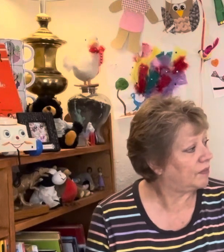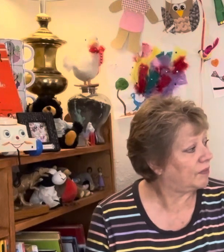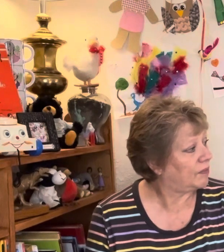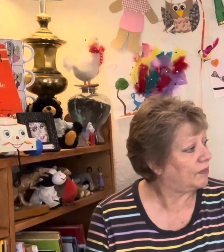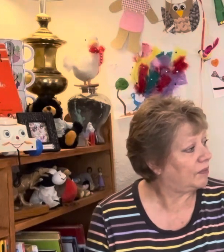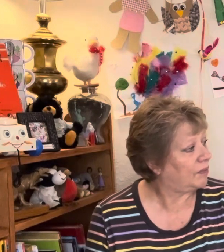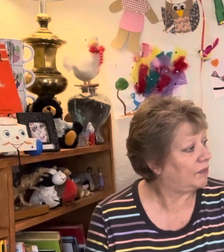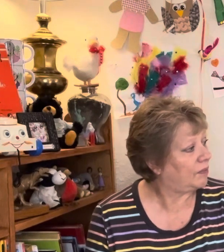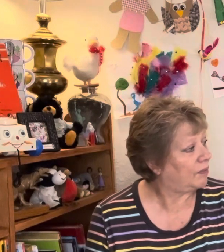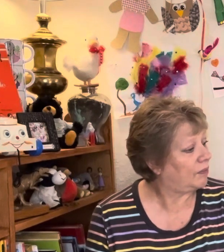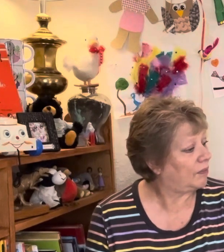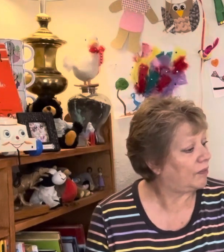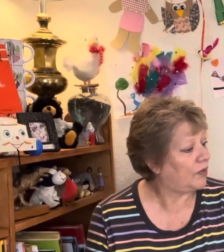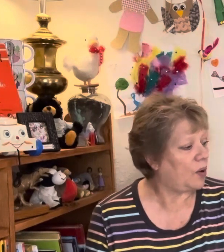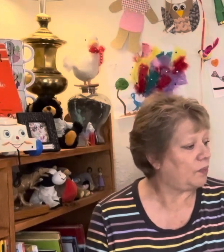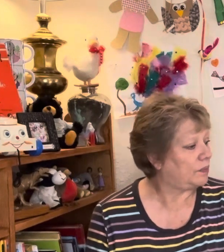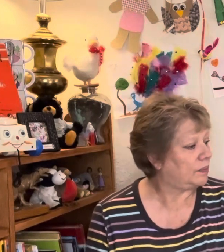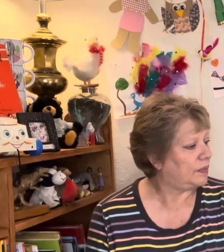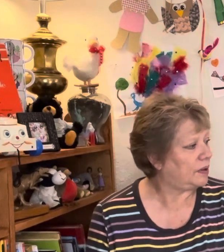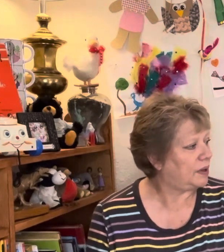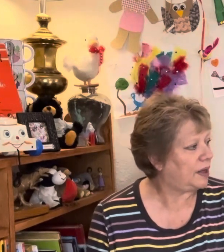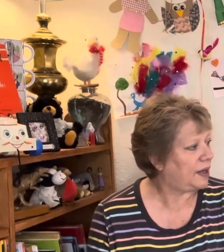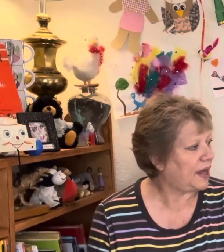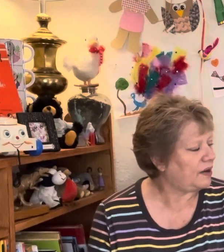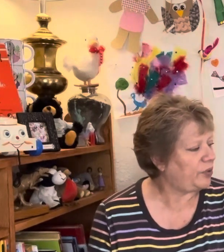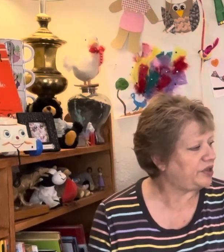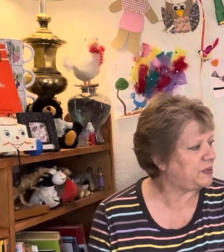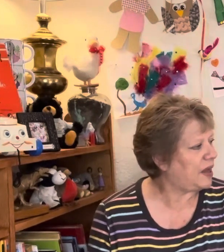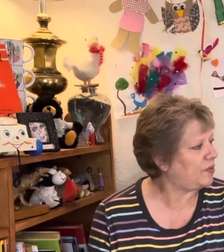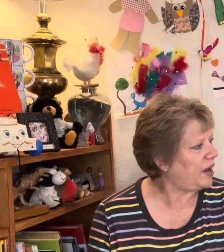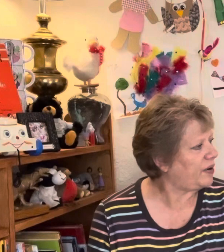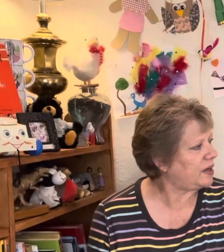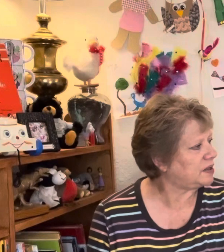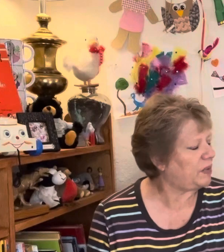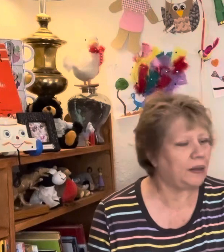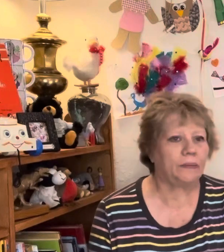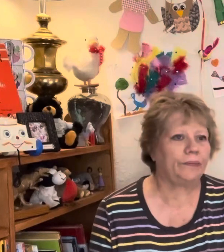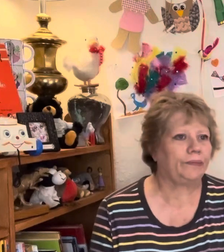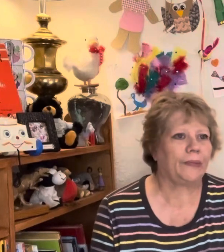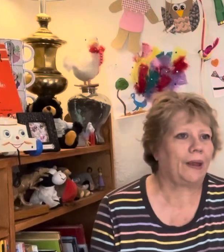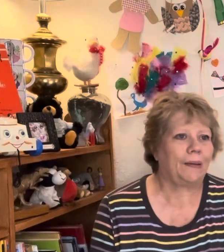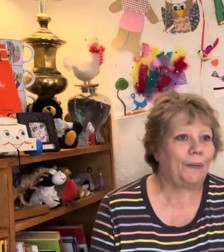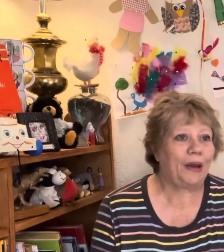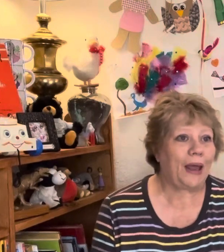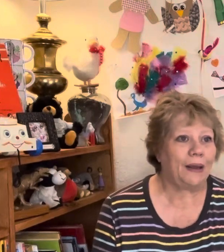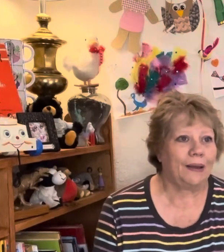you ever had goat milk cheese, like, as an adult? BARB: No. It kind of weirds me out nowadays. But I...